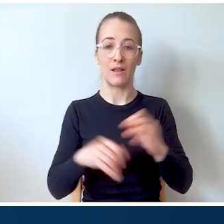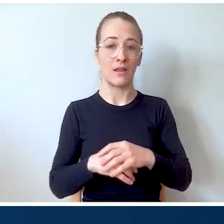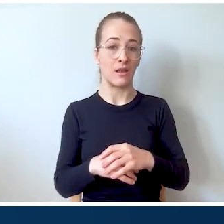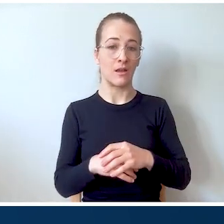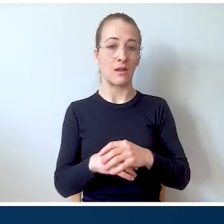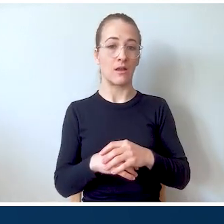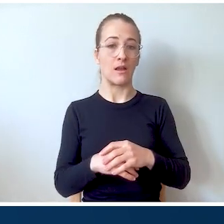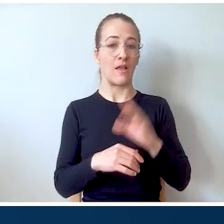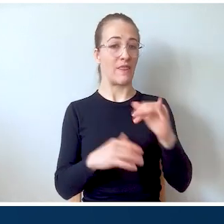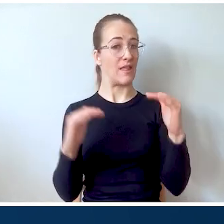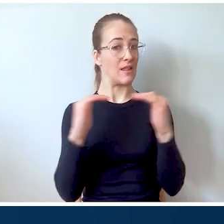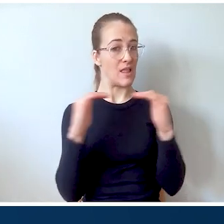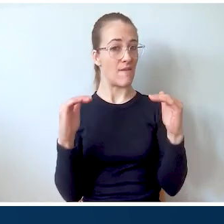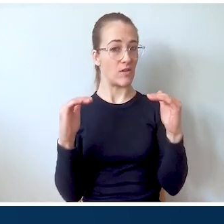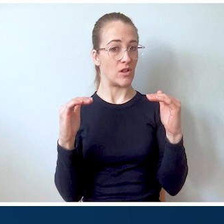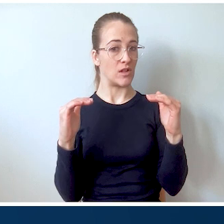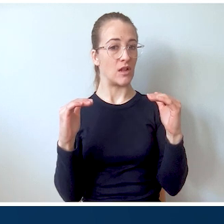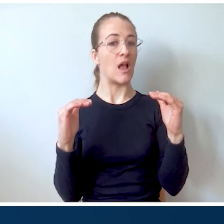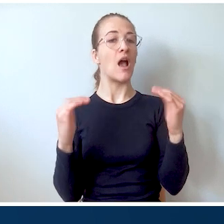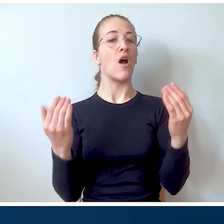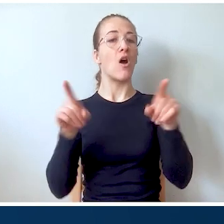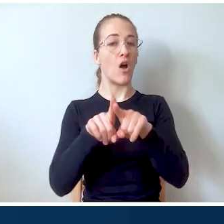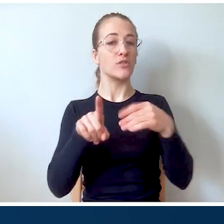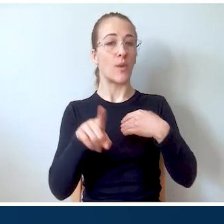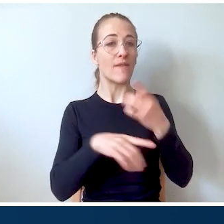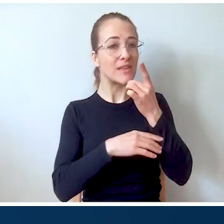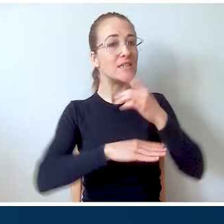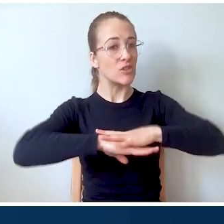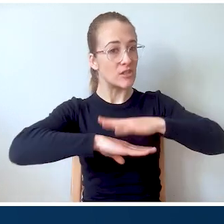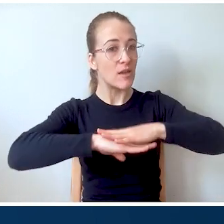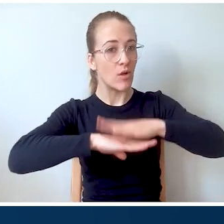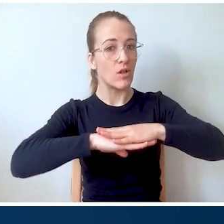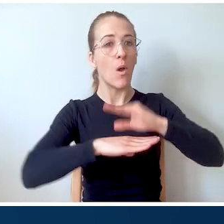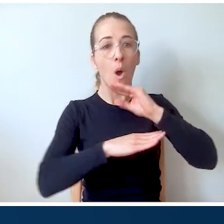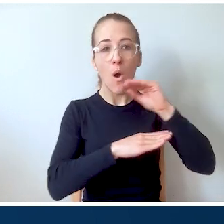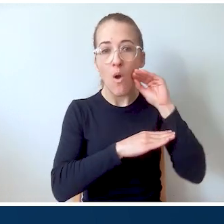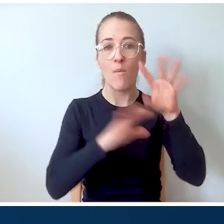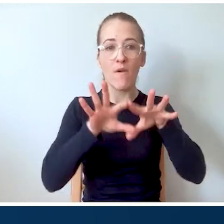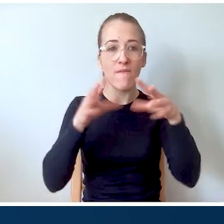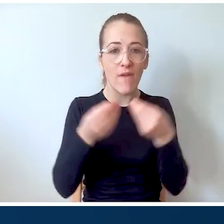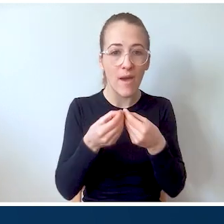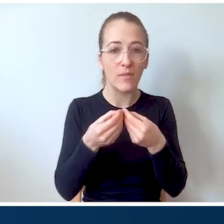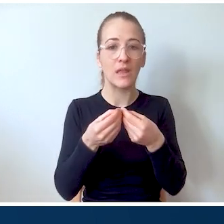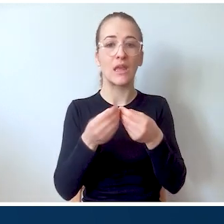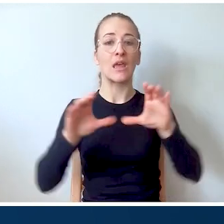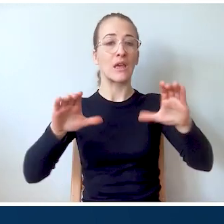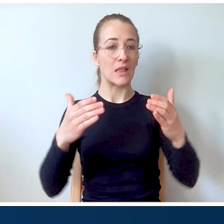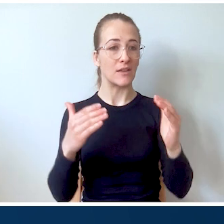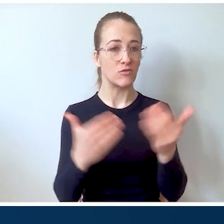There's that level of it, and then there's also the dinner tables. There's also the classrooms in high schools